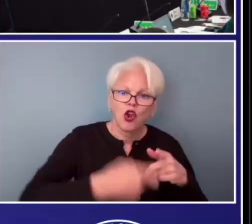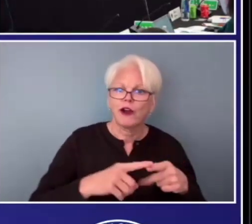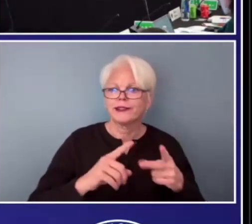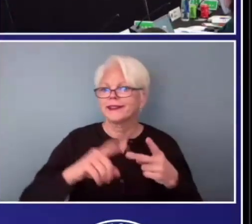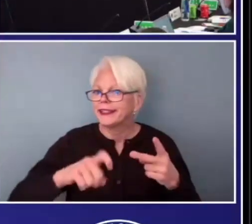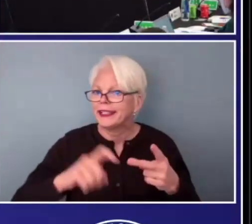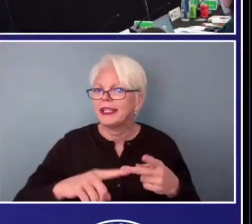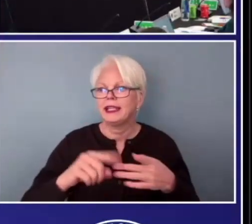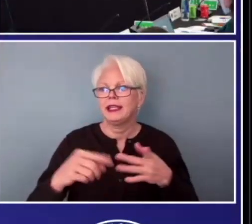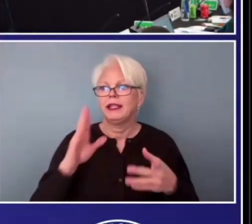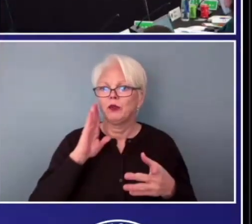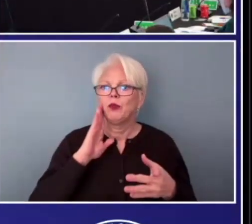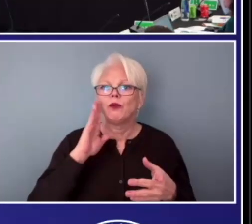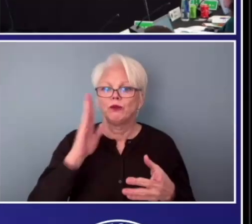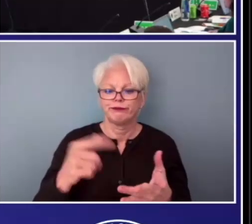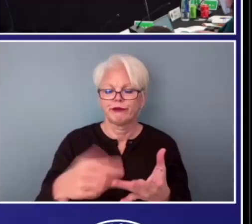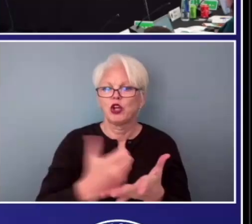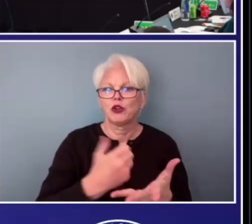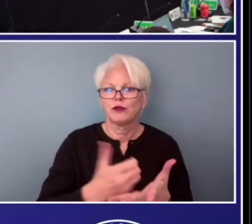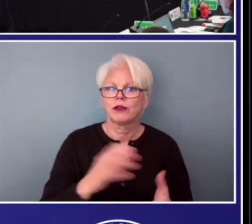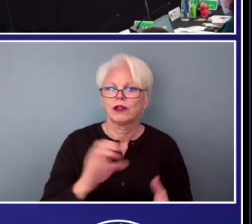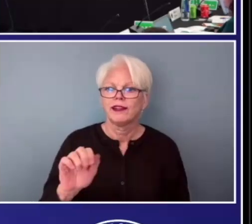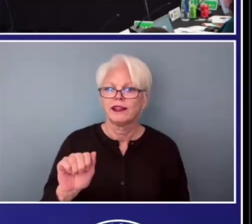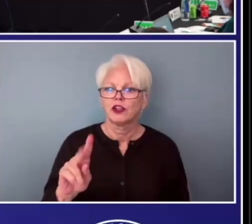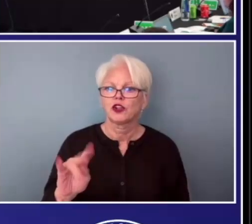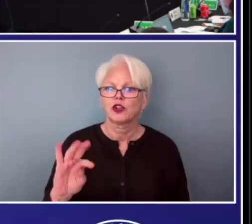earnings. One of the primary driving